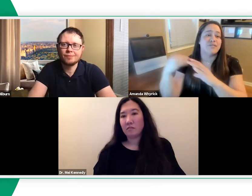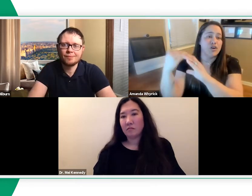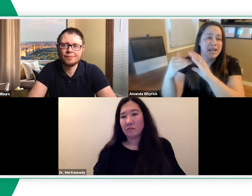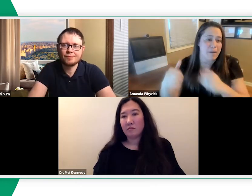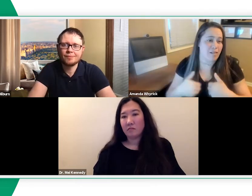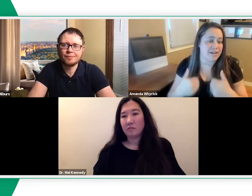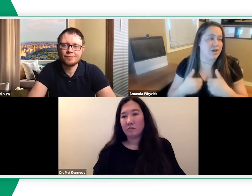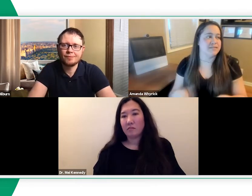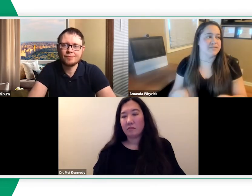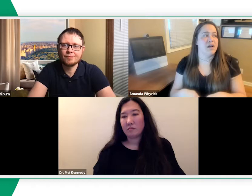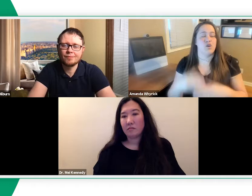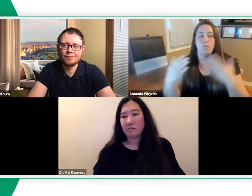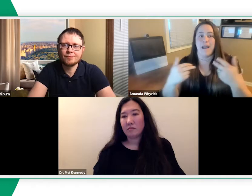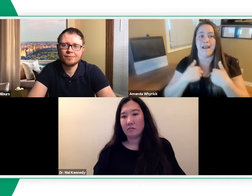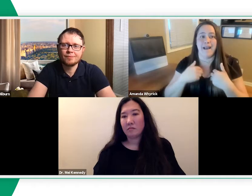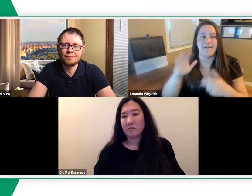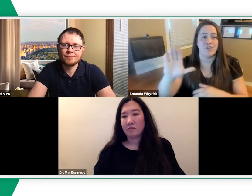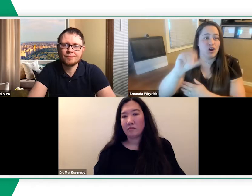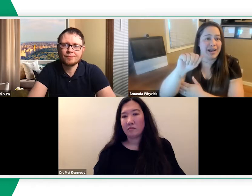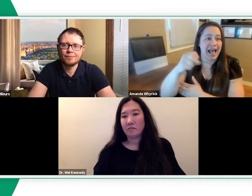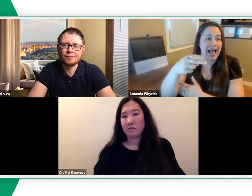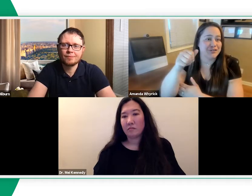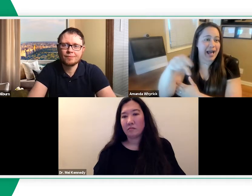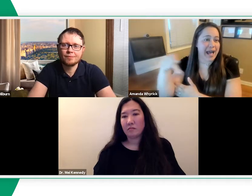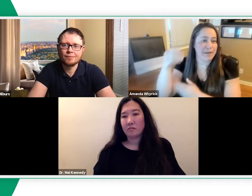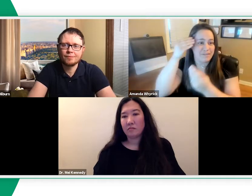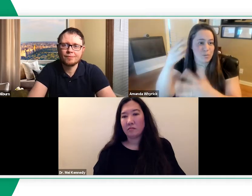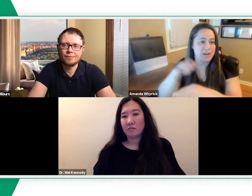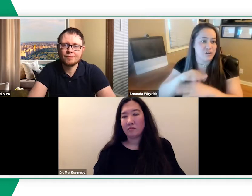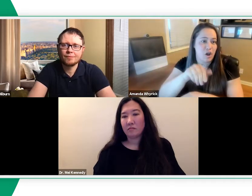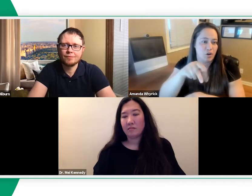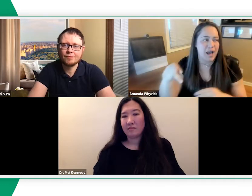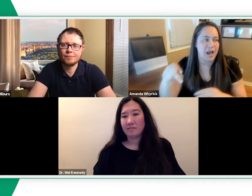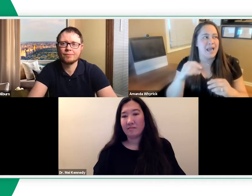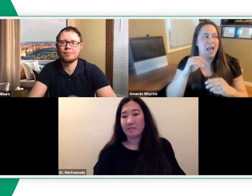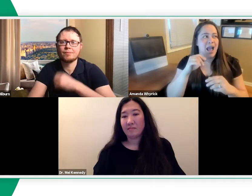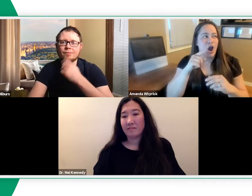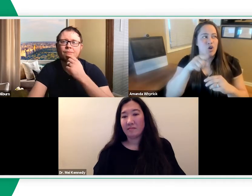have their email address. You might have their Cash app information on your app.